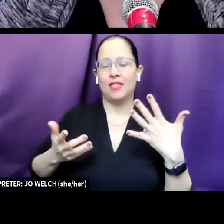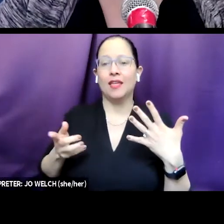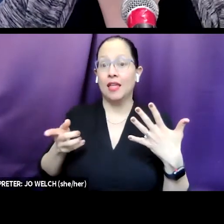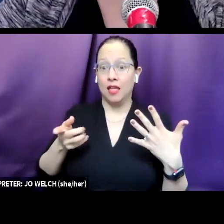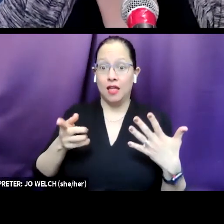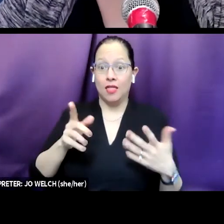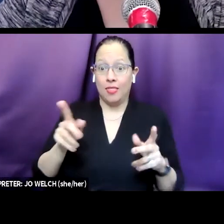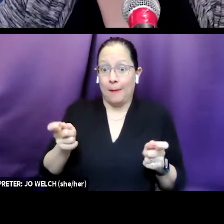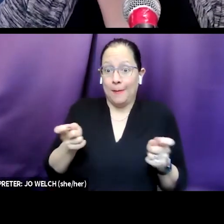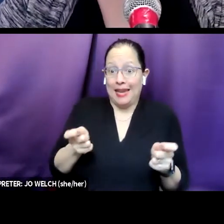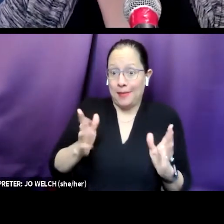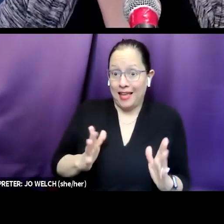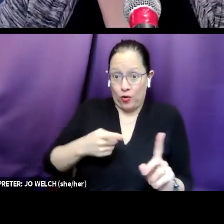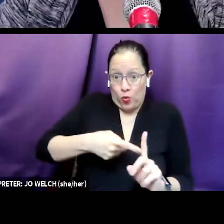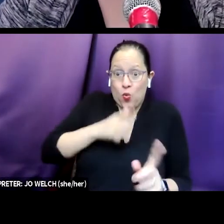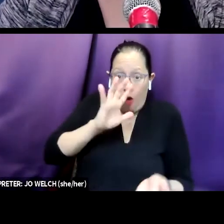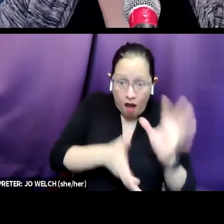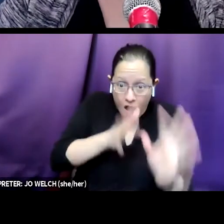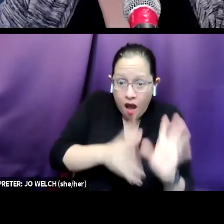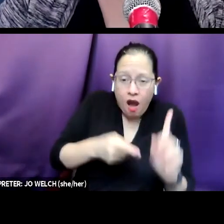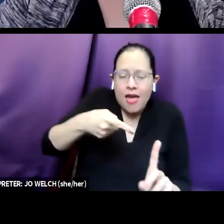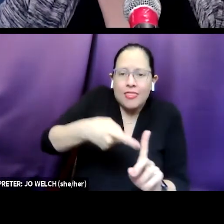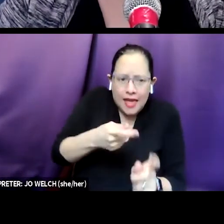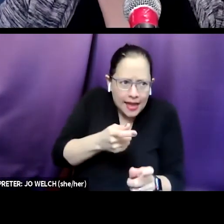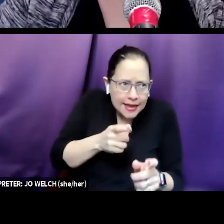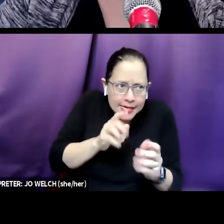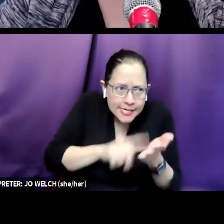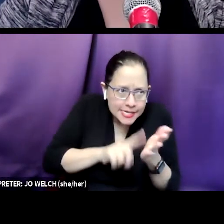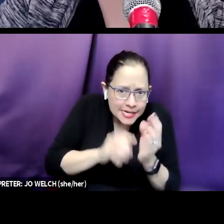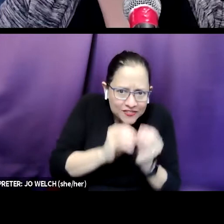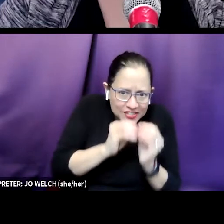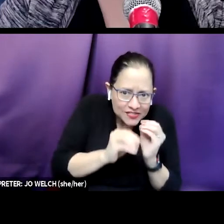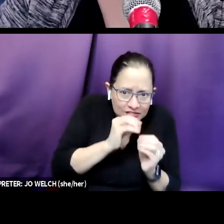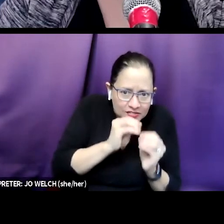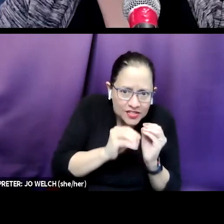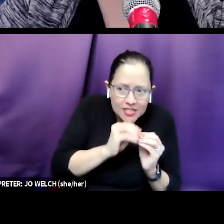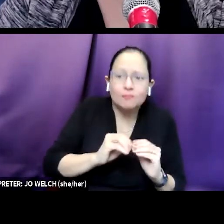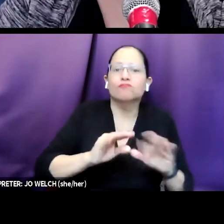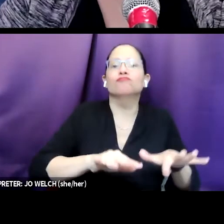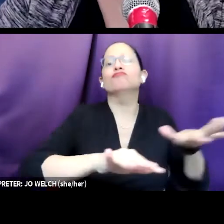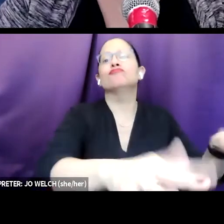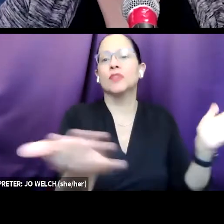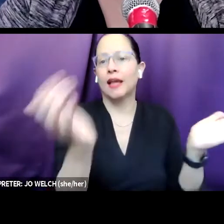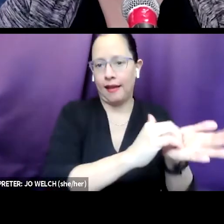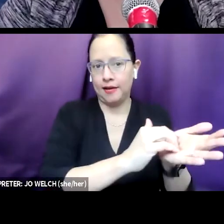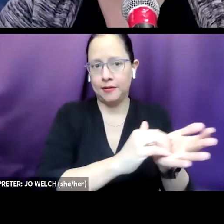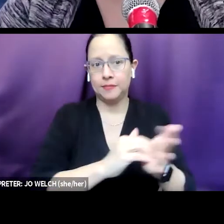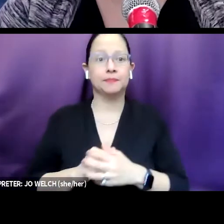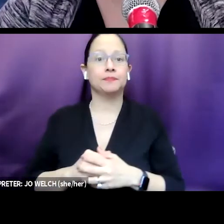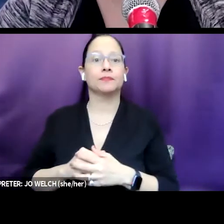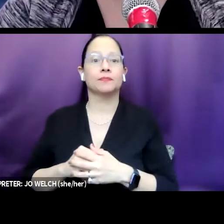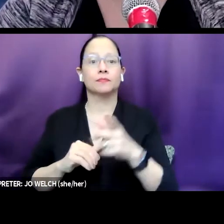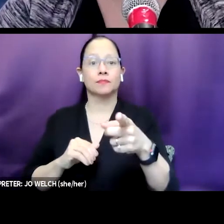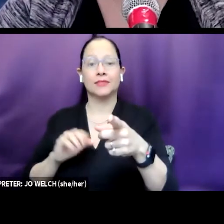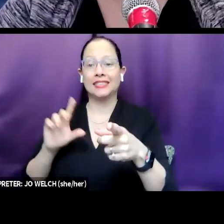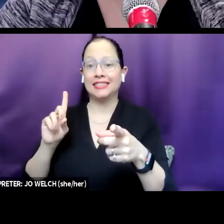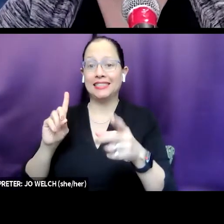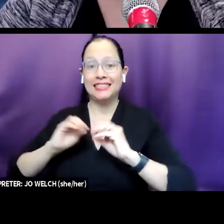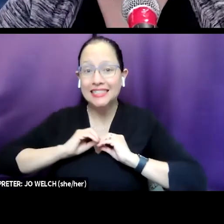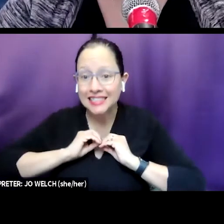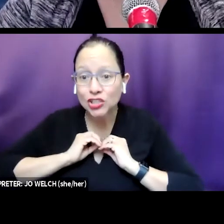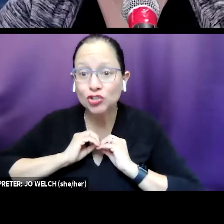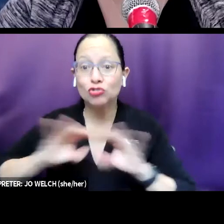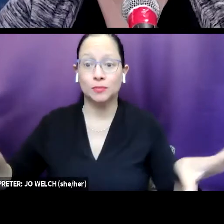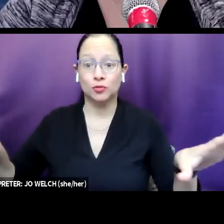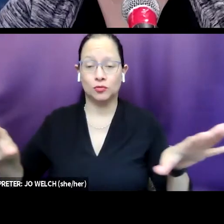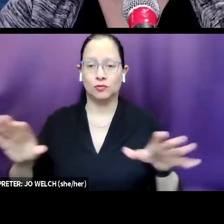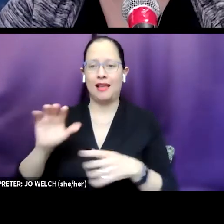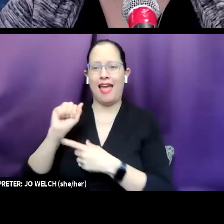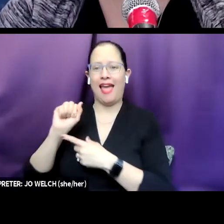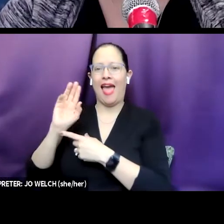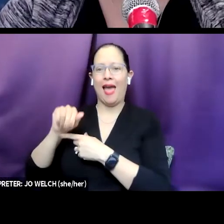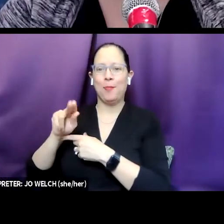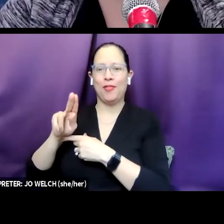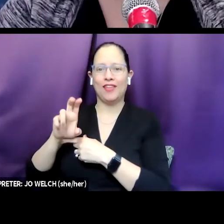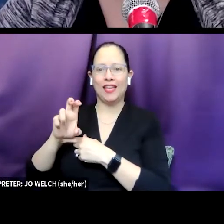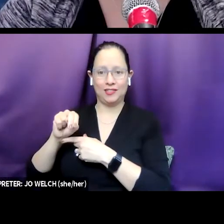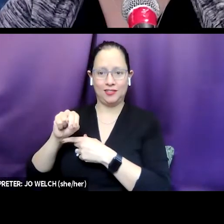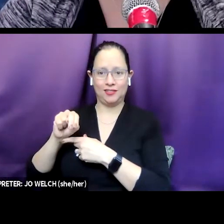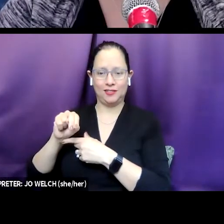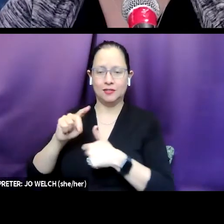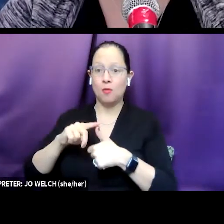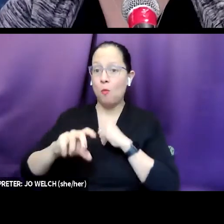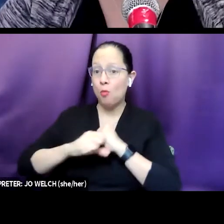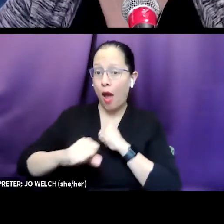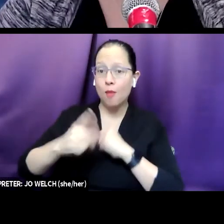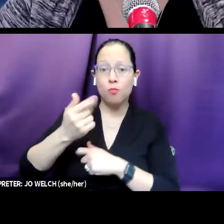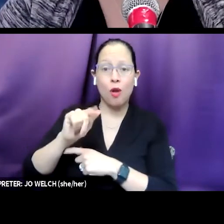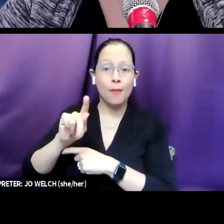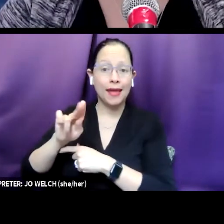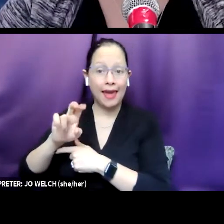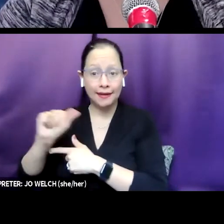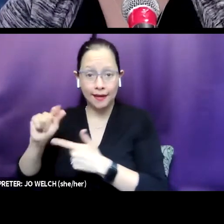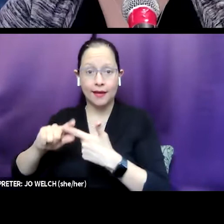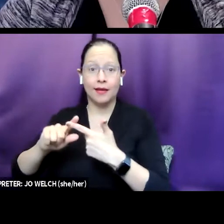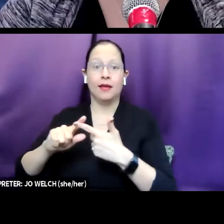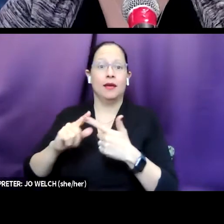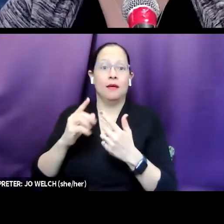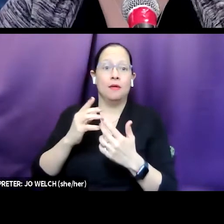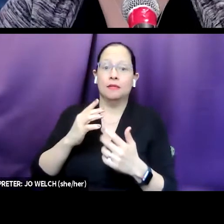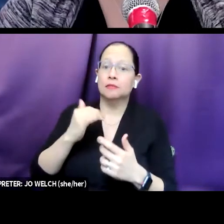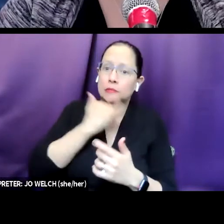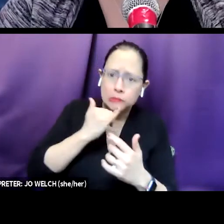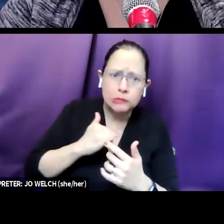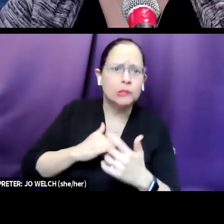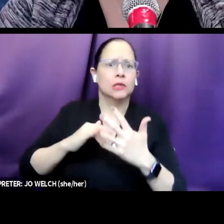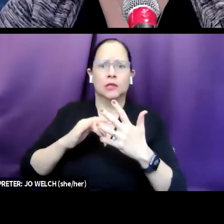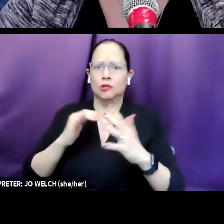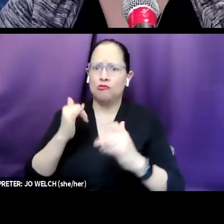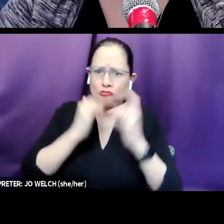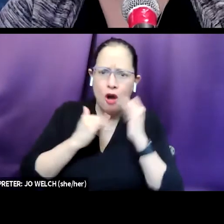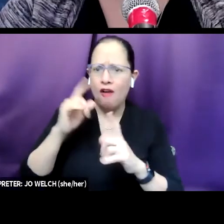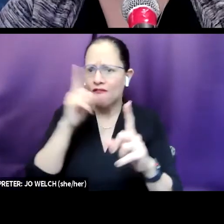to you a tactic called distributed amplification, which is a call to participants to rapidly and widely spread campaign materials including propaganda, or disinformation distributed amplification relies on many campaign participants to individually share